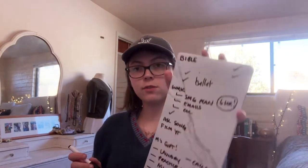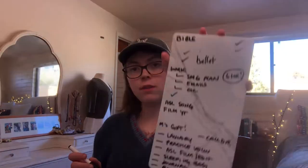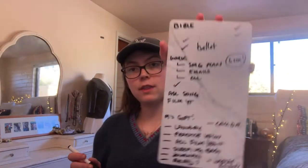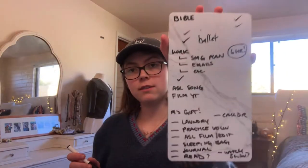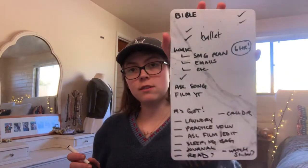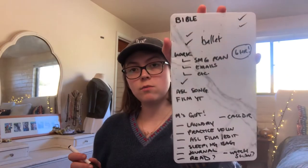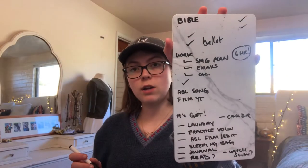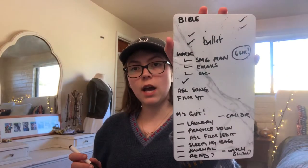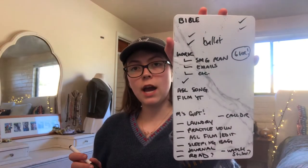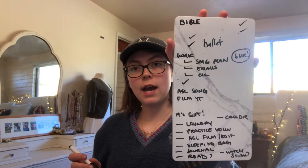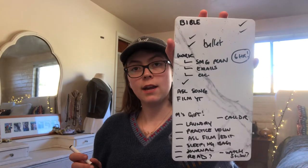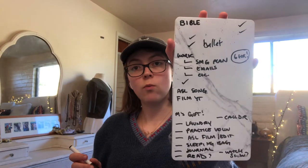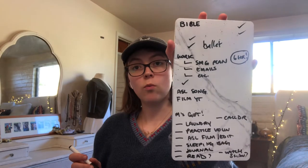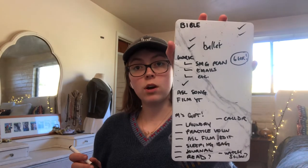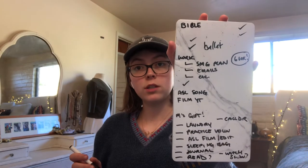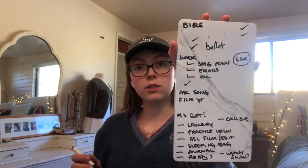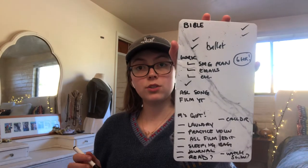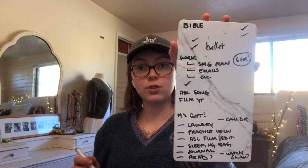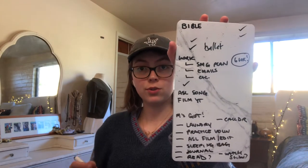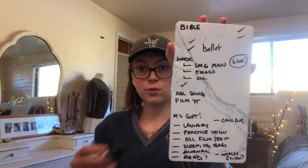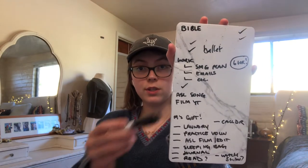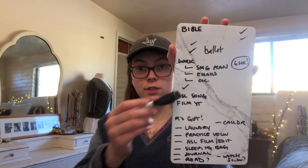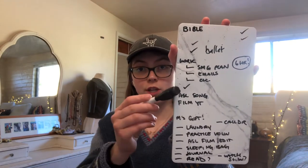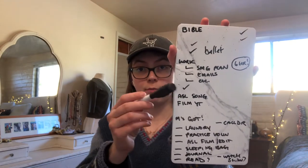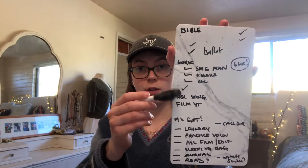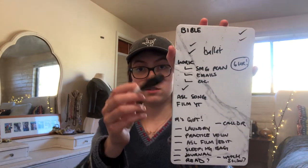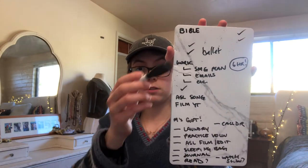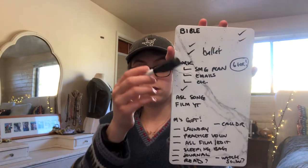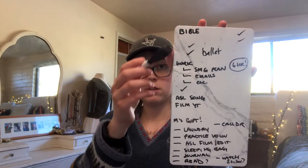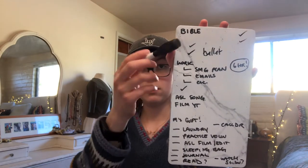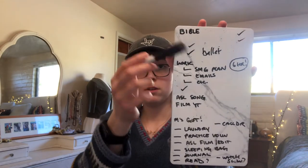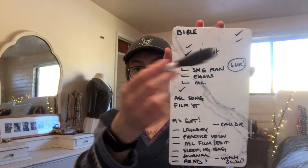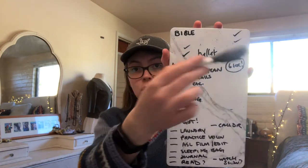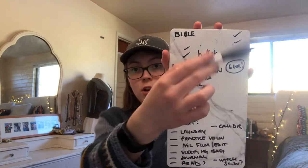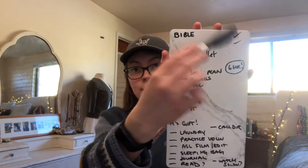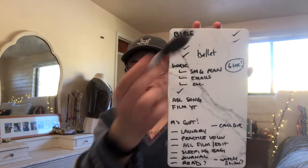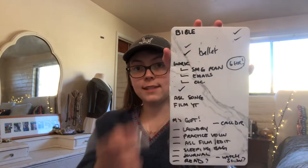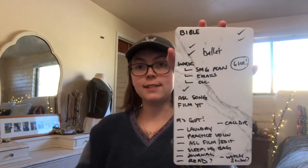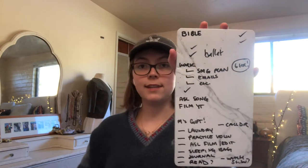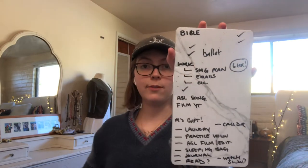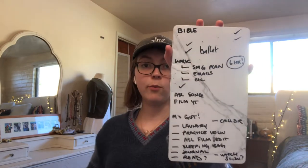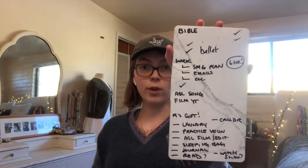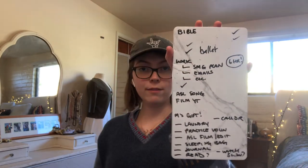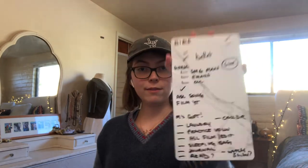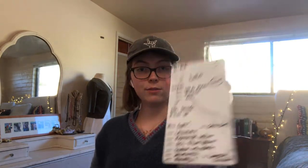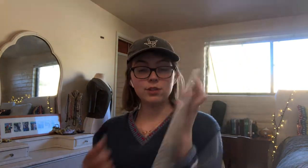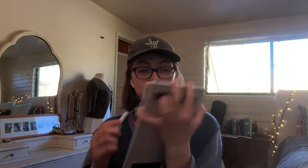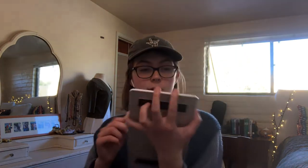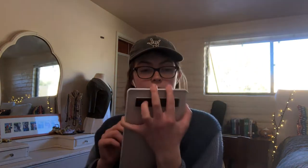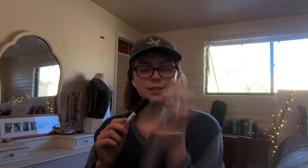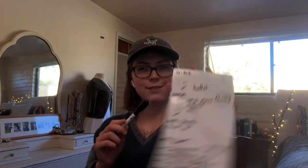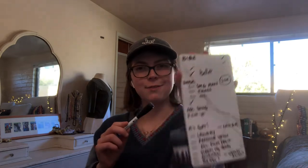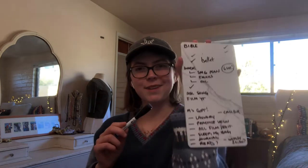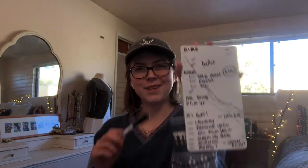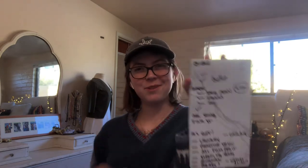so this is what i want to do and these check marks are things i did one of those check marks is for making oatmeal this morning i like to give myself participation what time